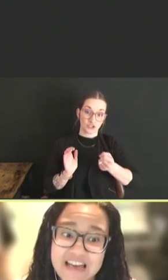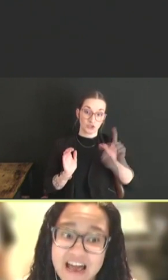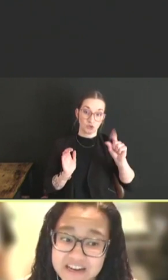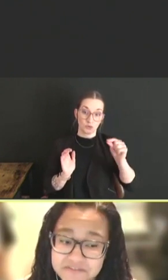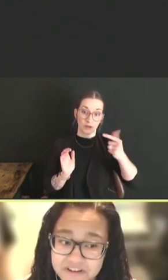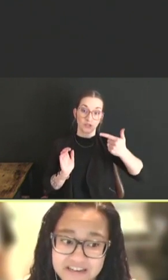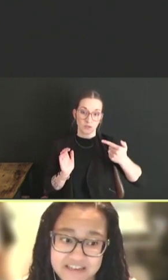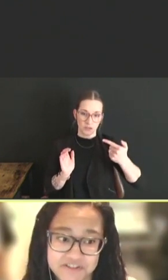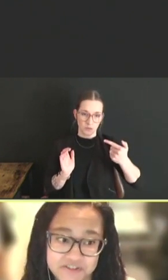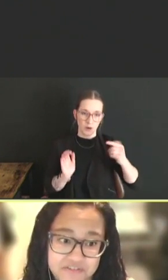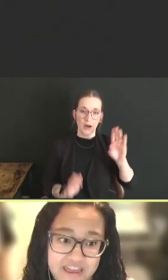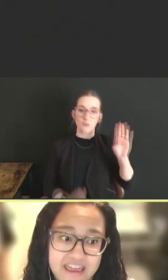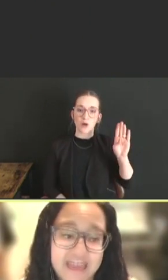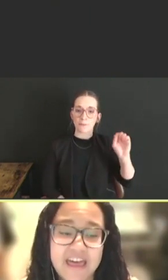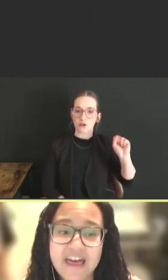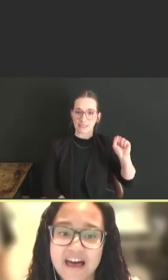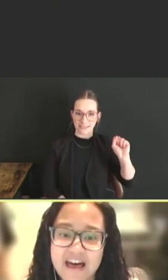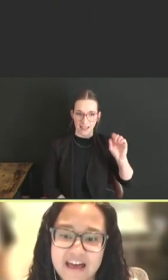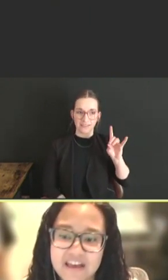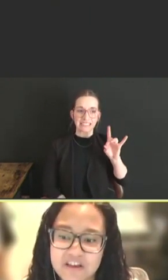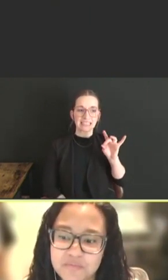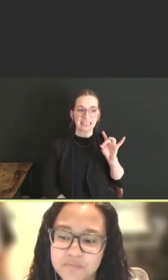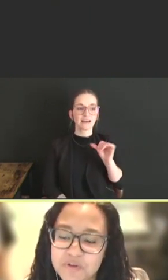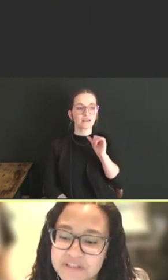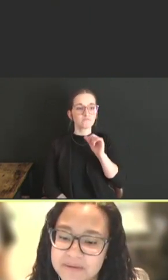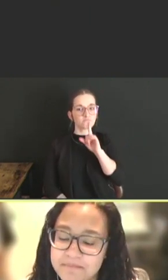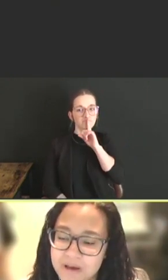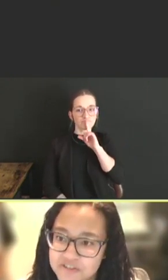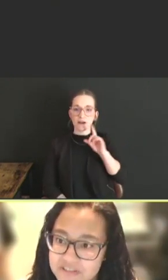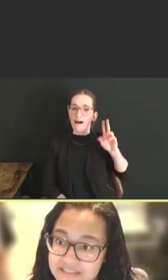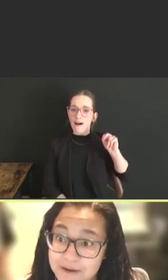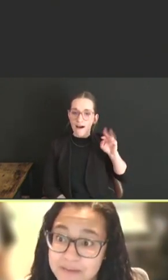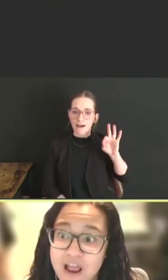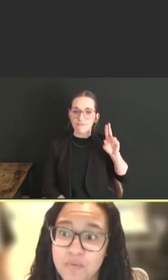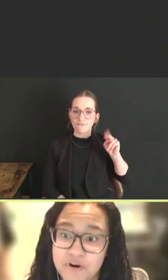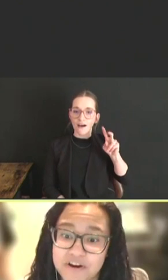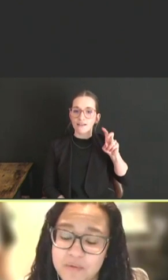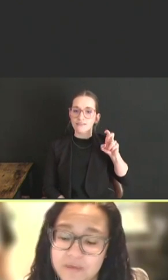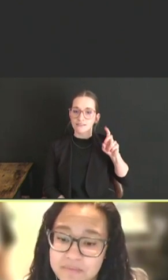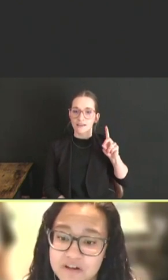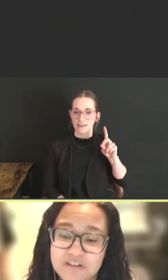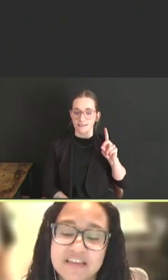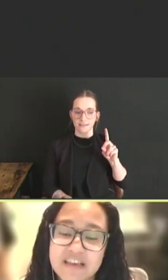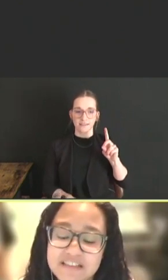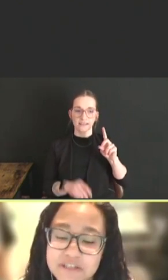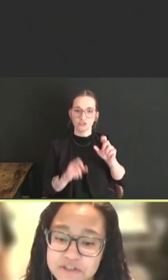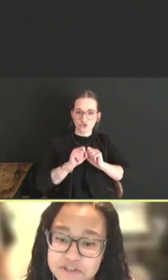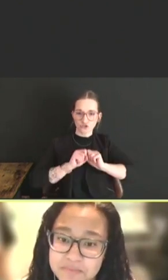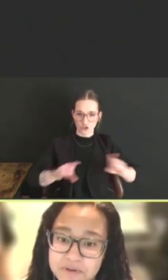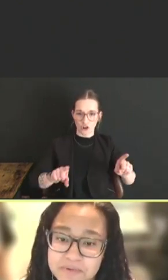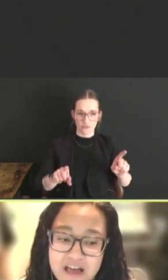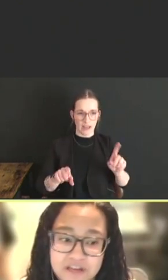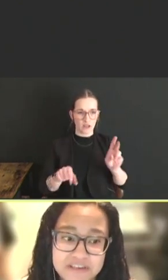did an unfunded survey using much of the same network that we built to distribute the health